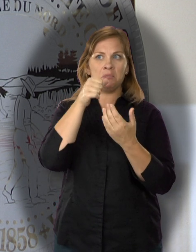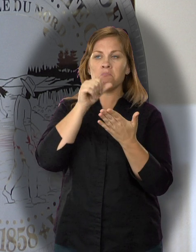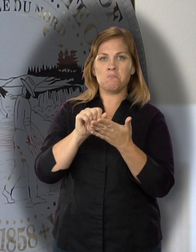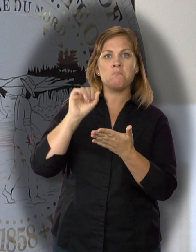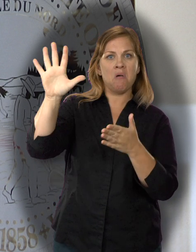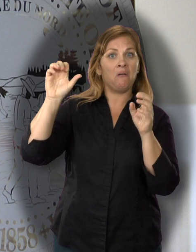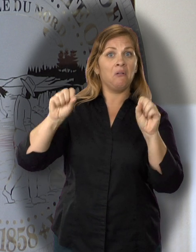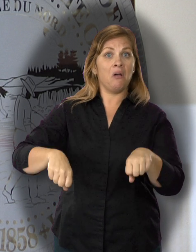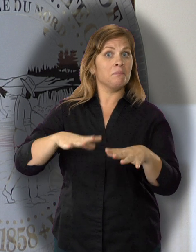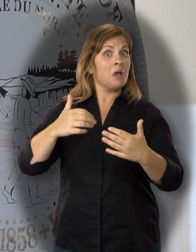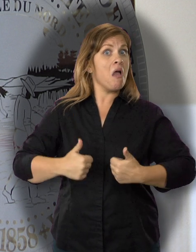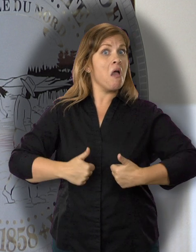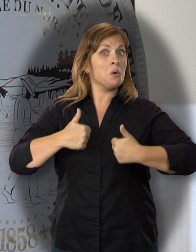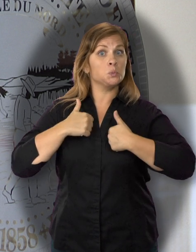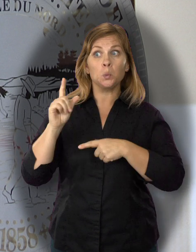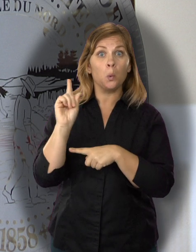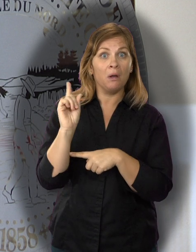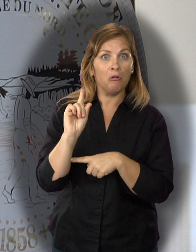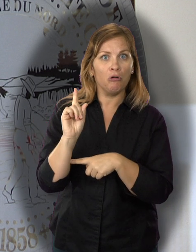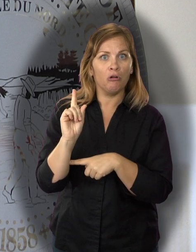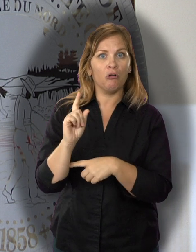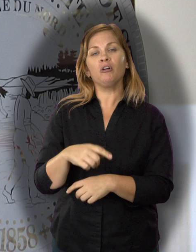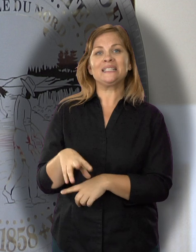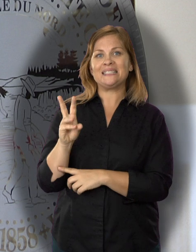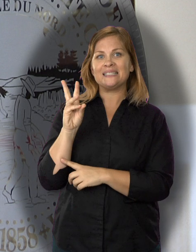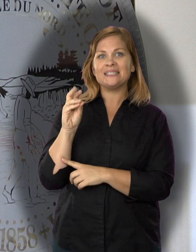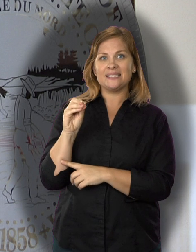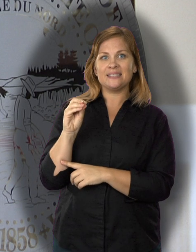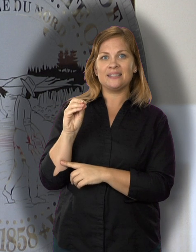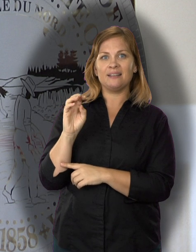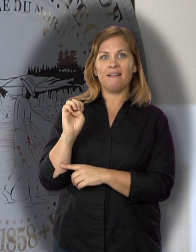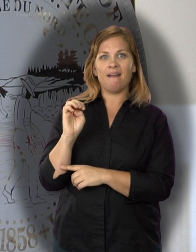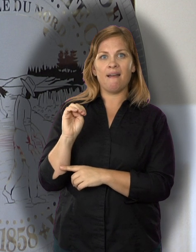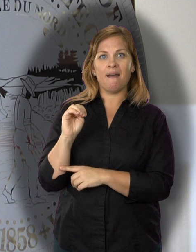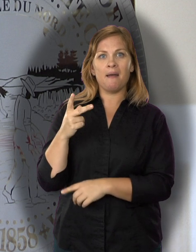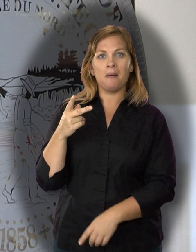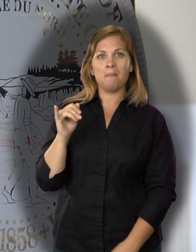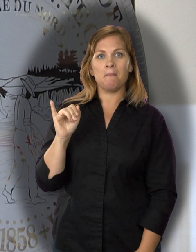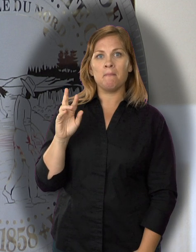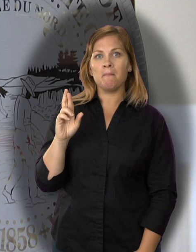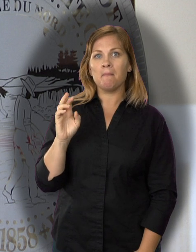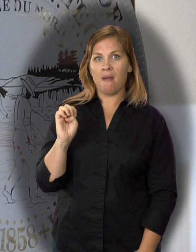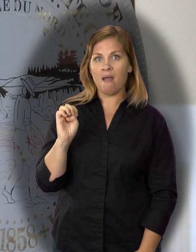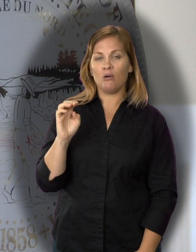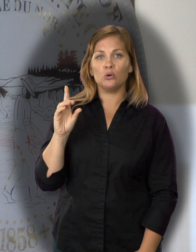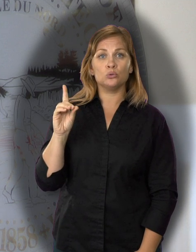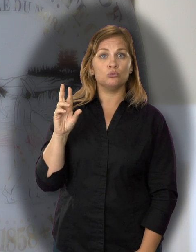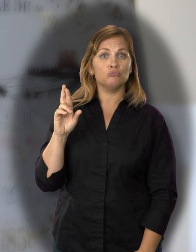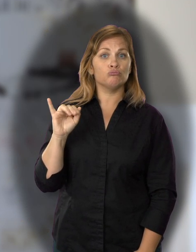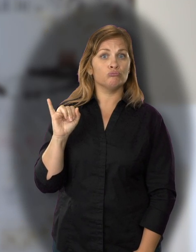to the Secretary of State's Office at: